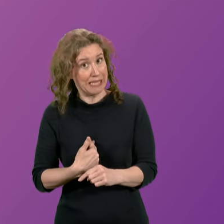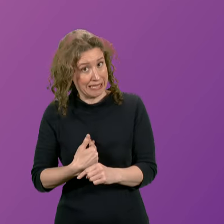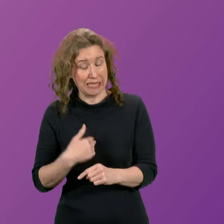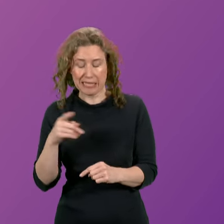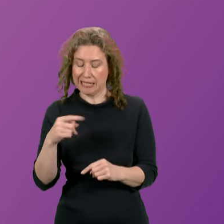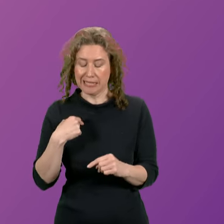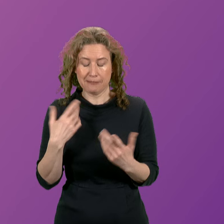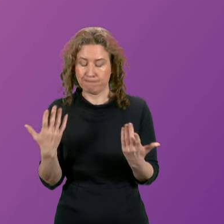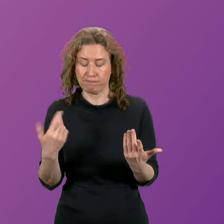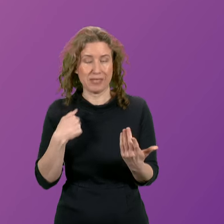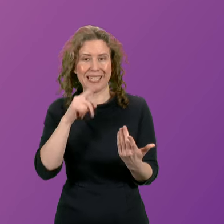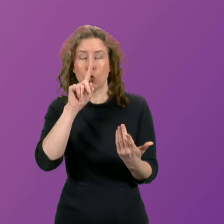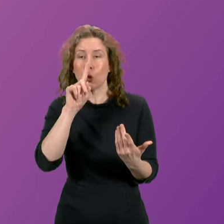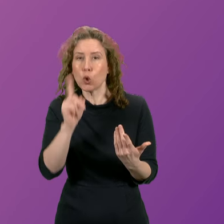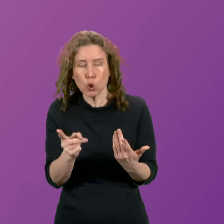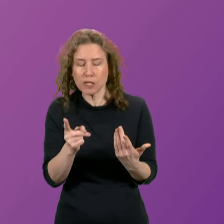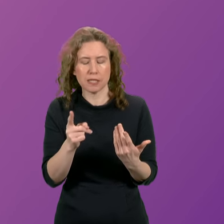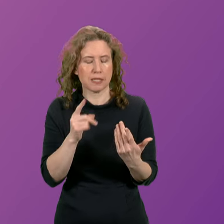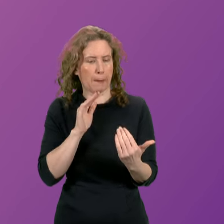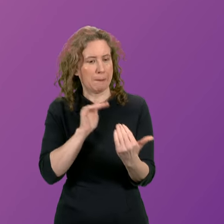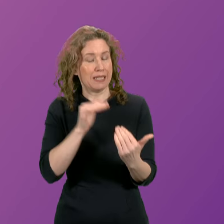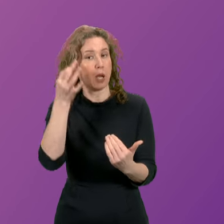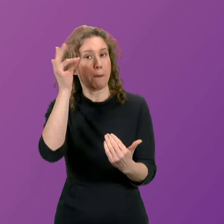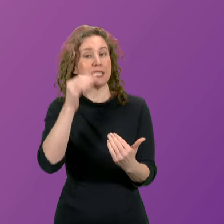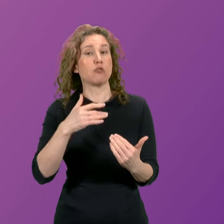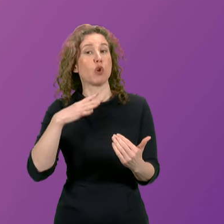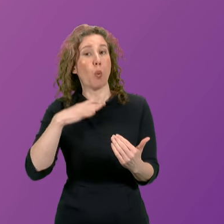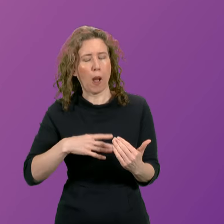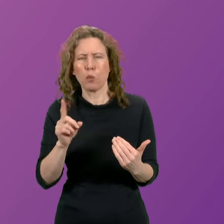“couldn’t meet the committee requirement to be unbiased”,